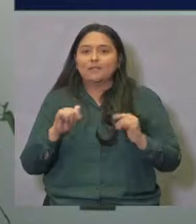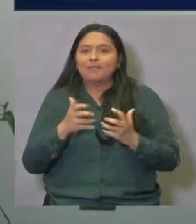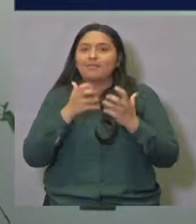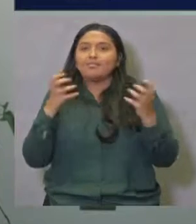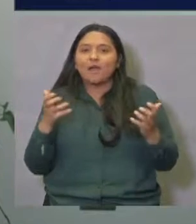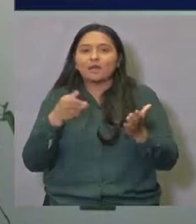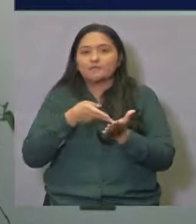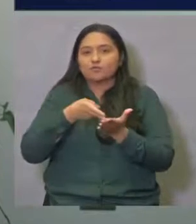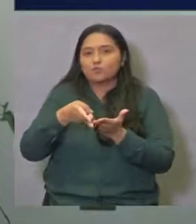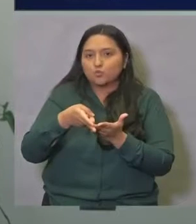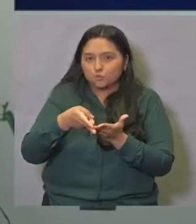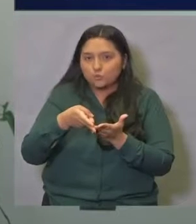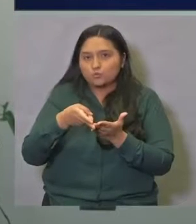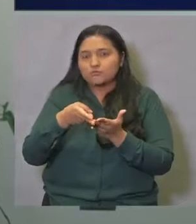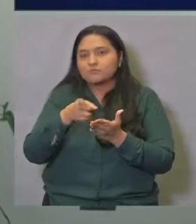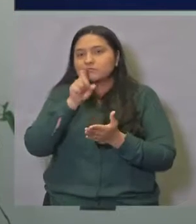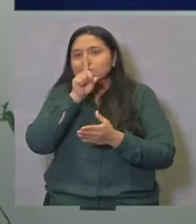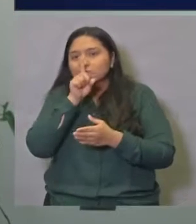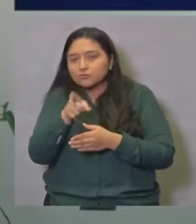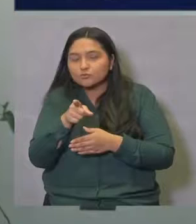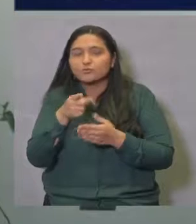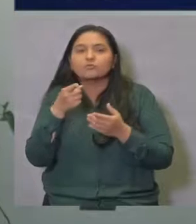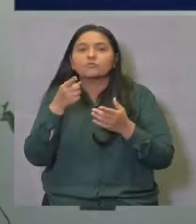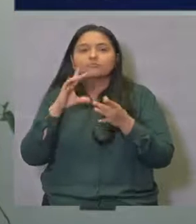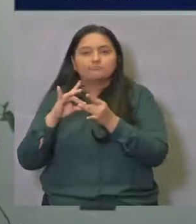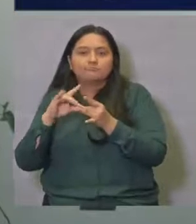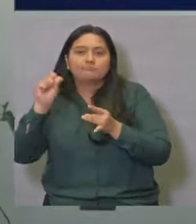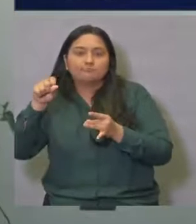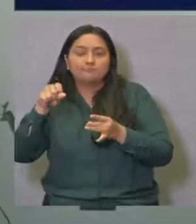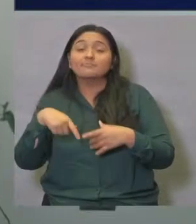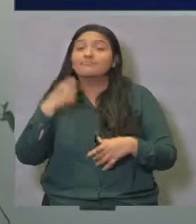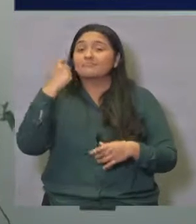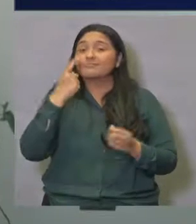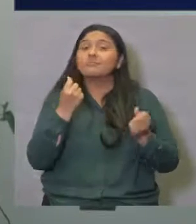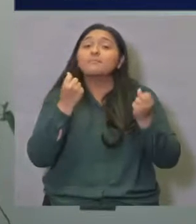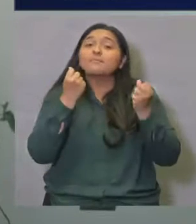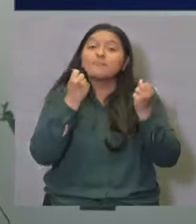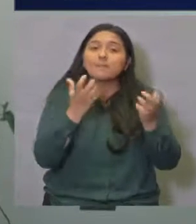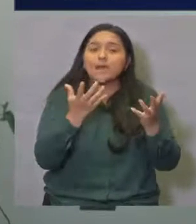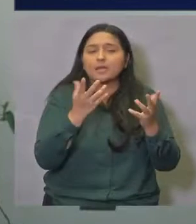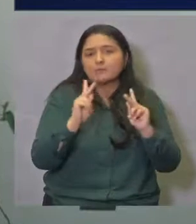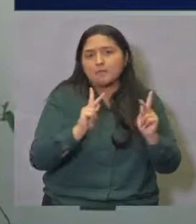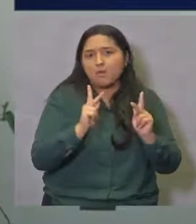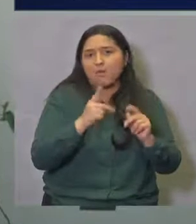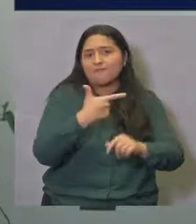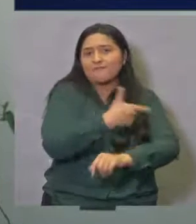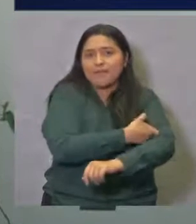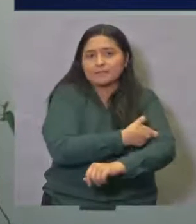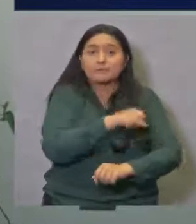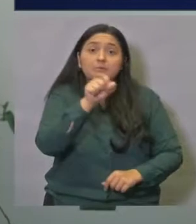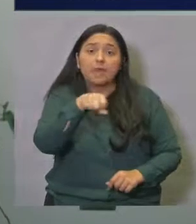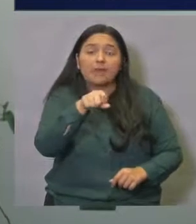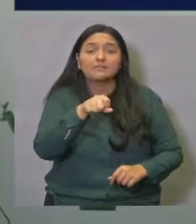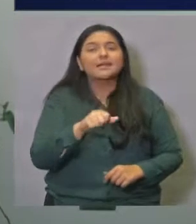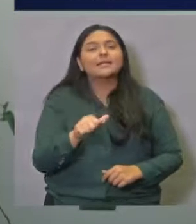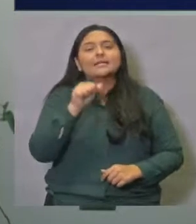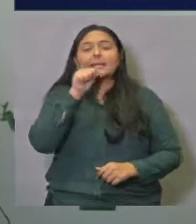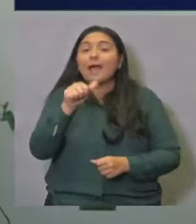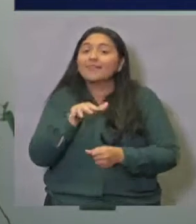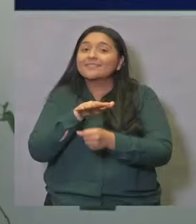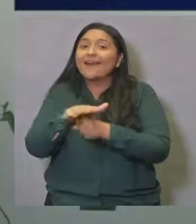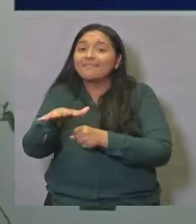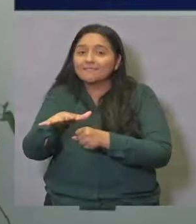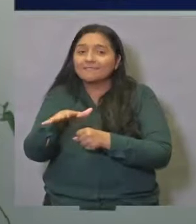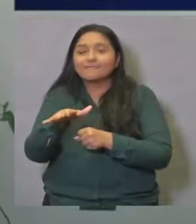TRUTH TO WHAT IS BEING SAID.